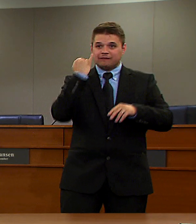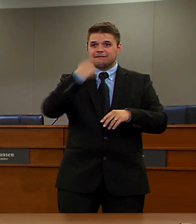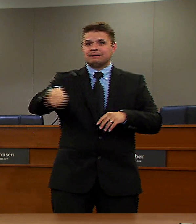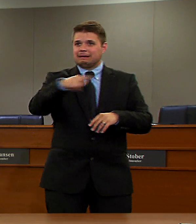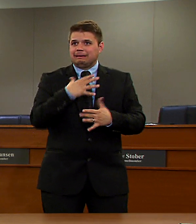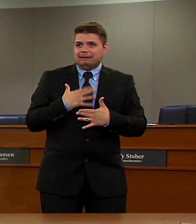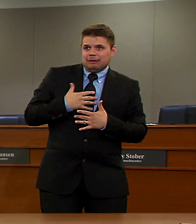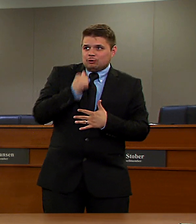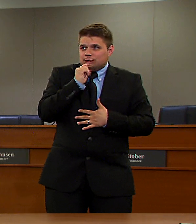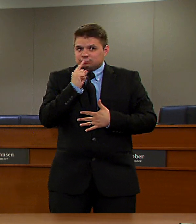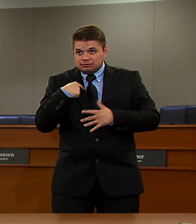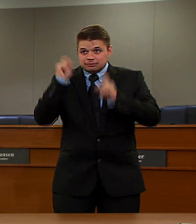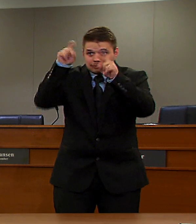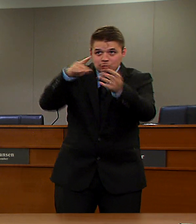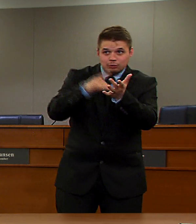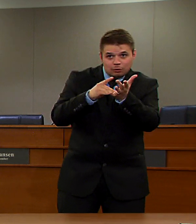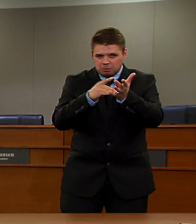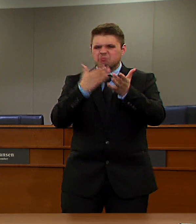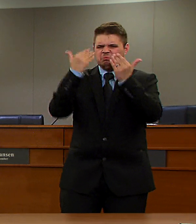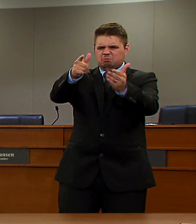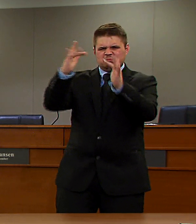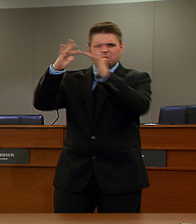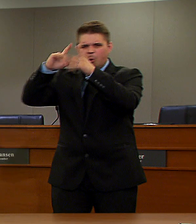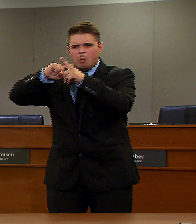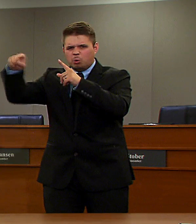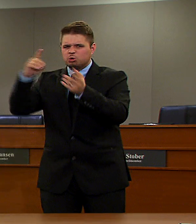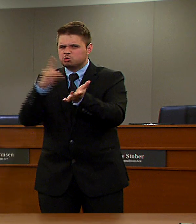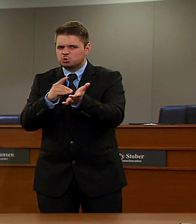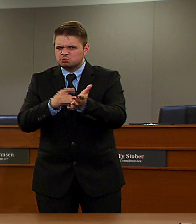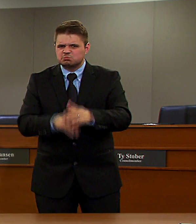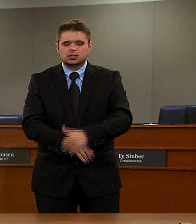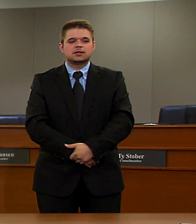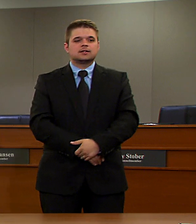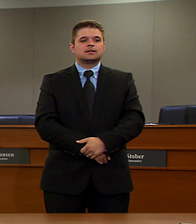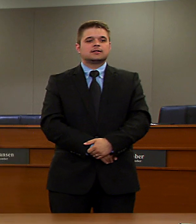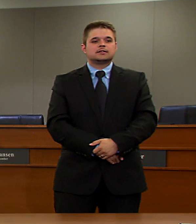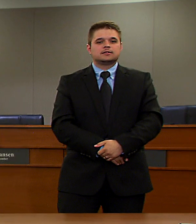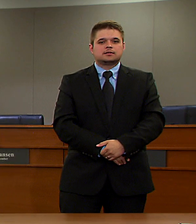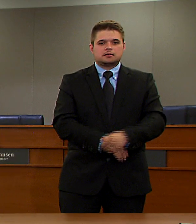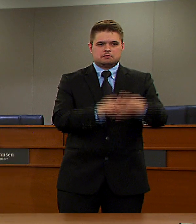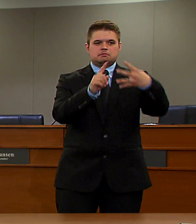In Phase 2 The earliest expected date based on current data that we can